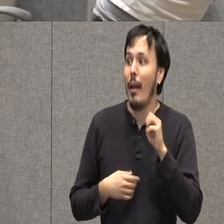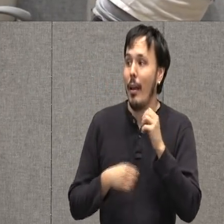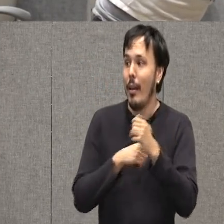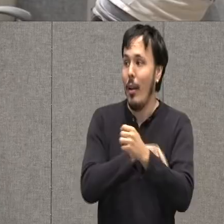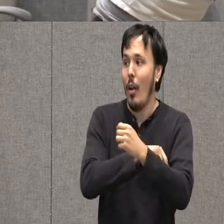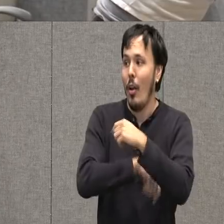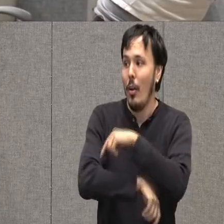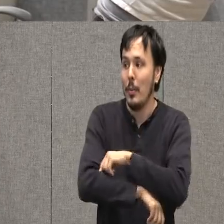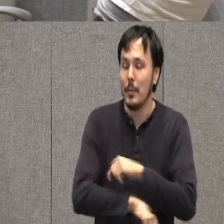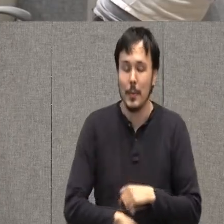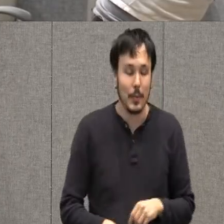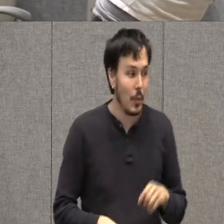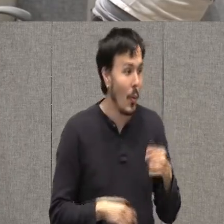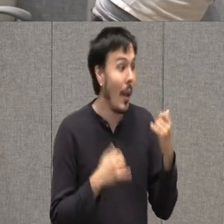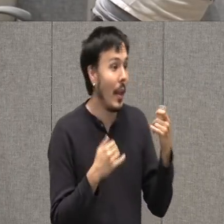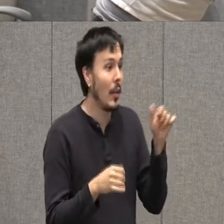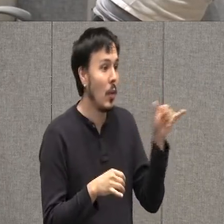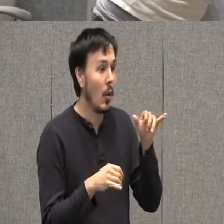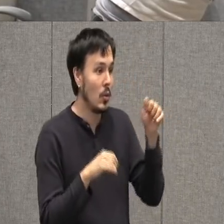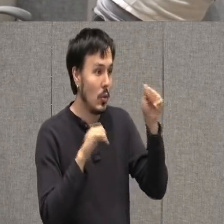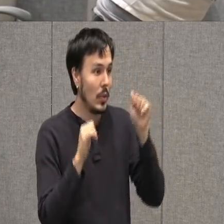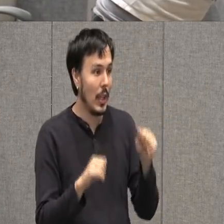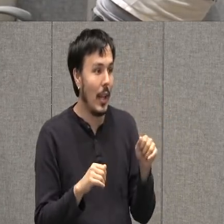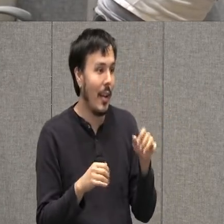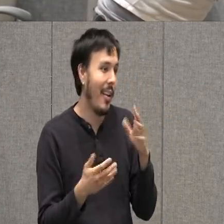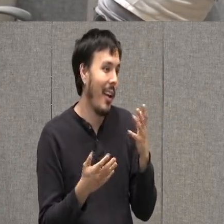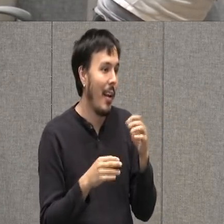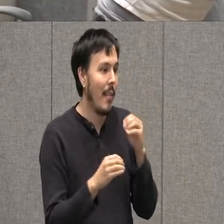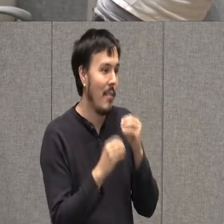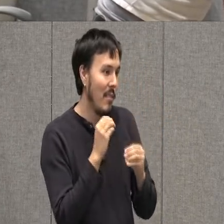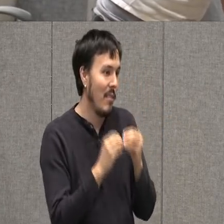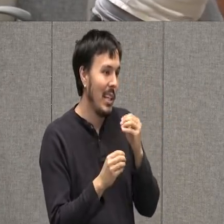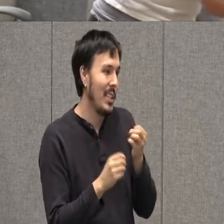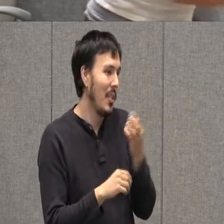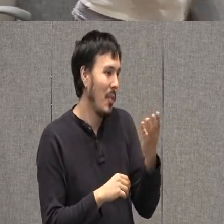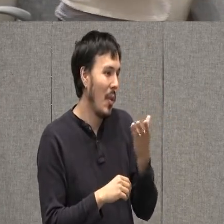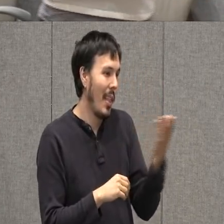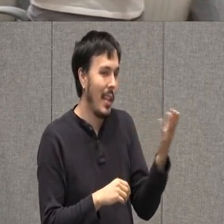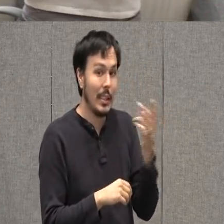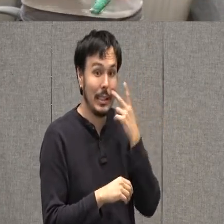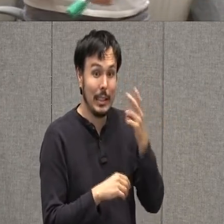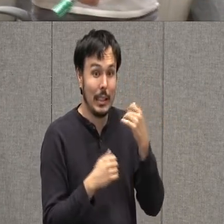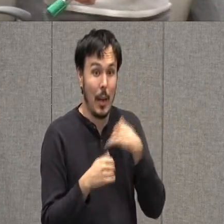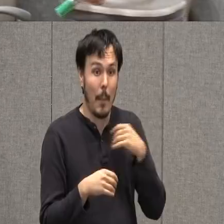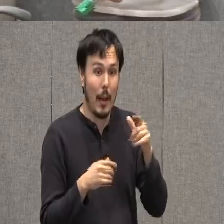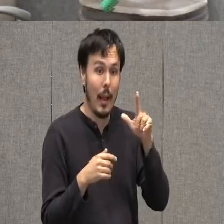and pretend like I didn't draw it as long. [Ley] Oh, yeah. And now I have these bigger shapes.